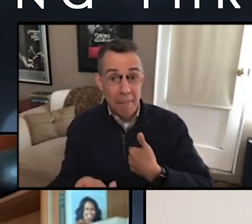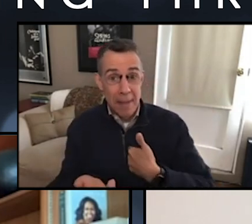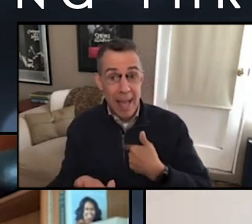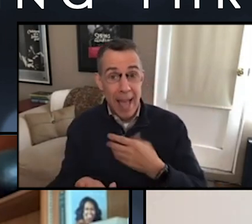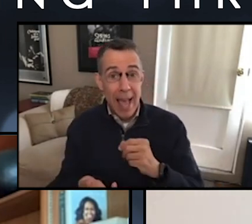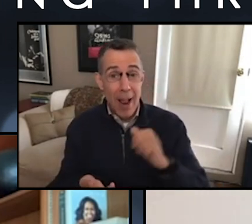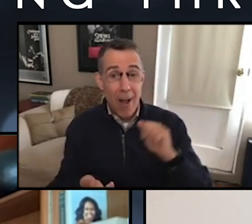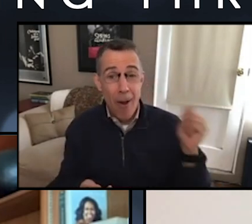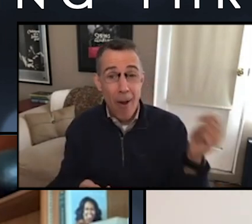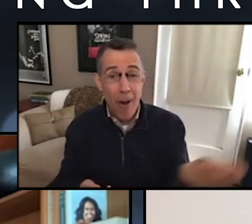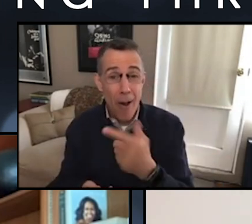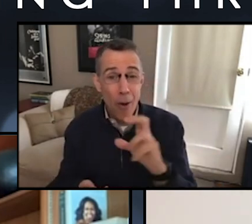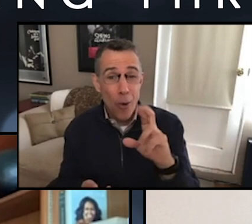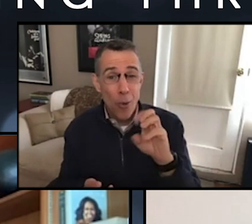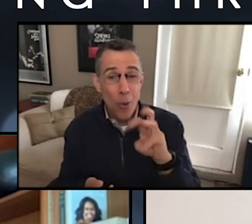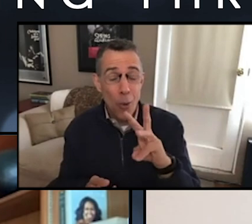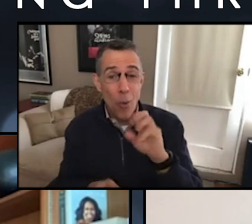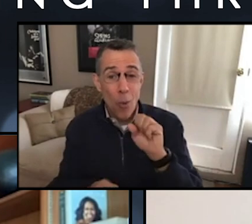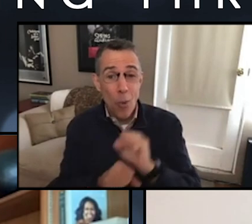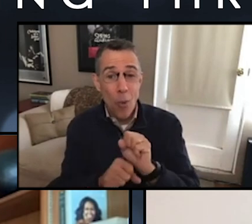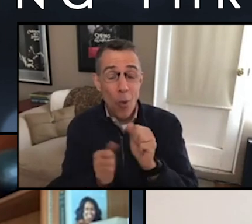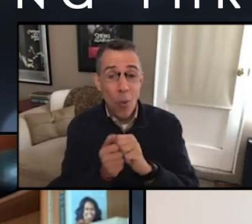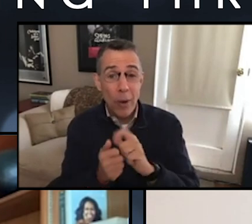that crew who was working with a DeafBlind actor for the first time,